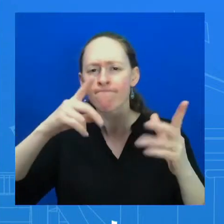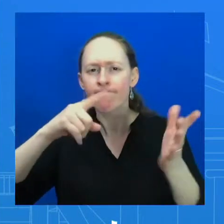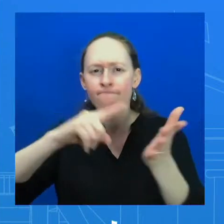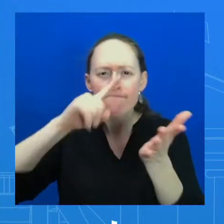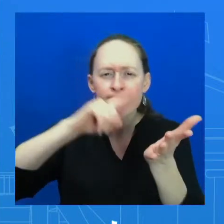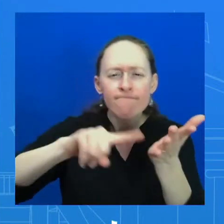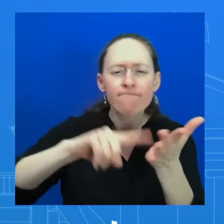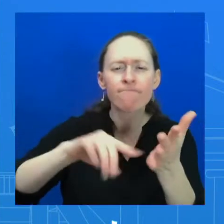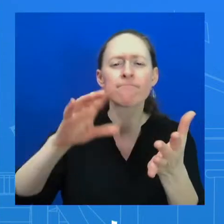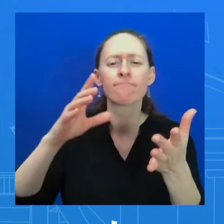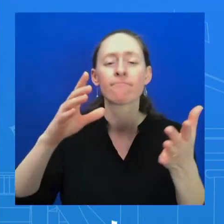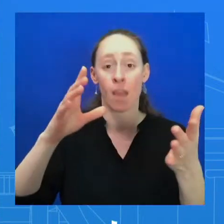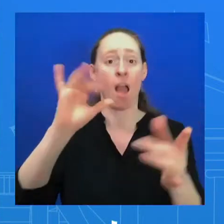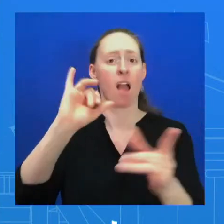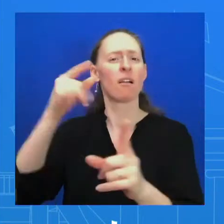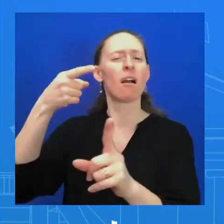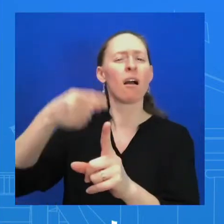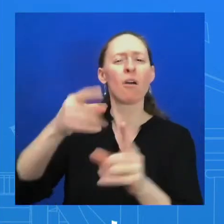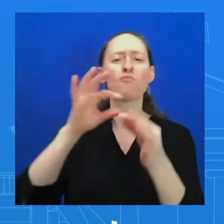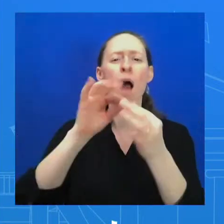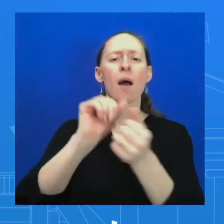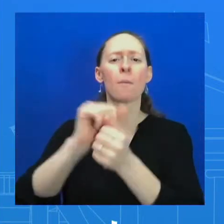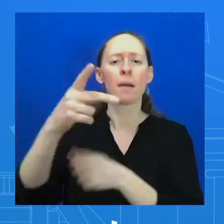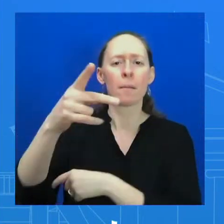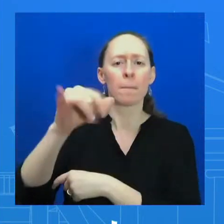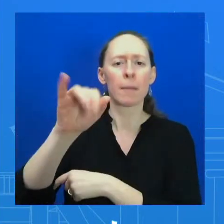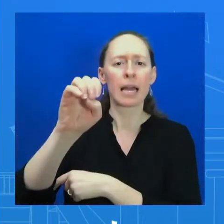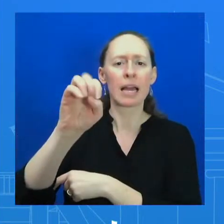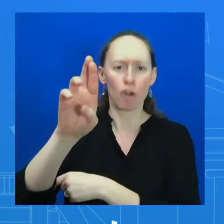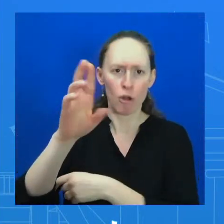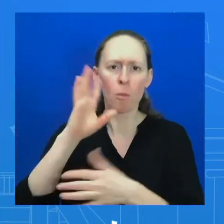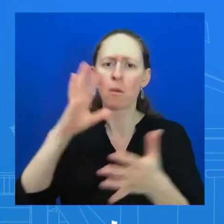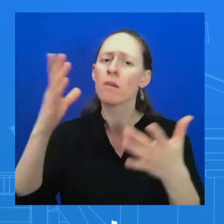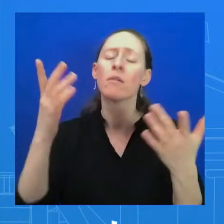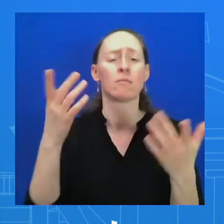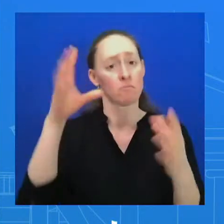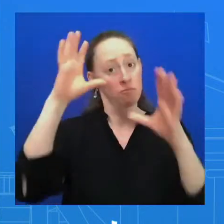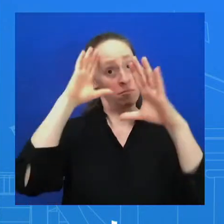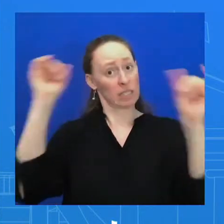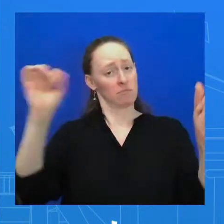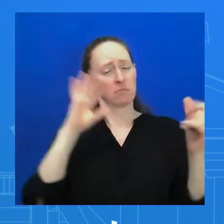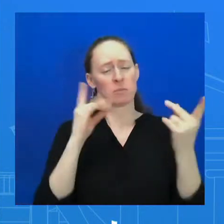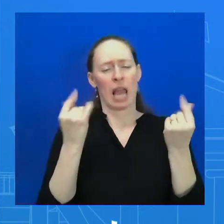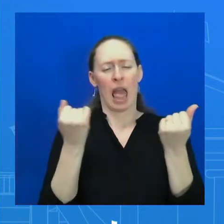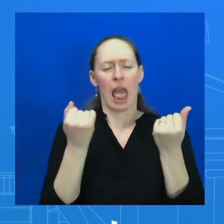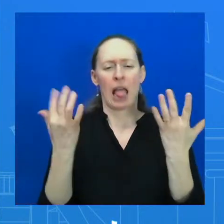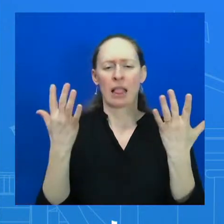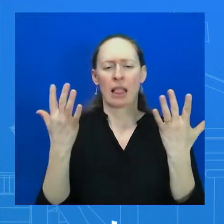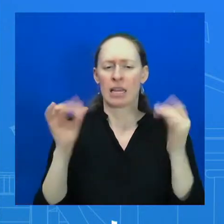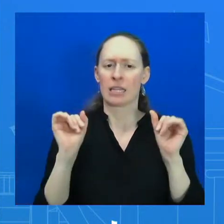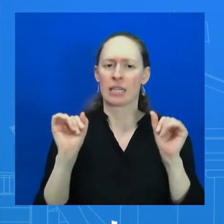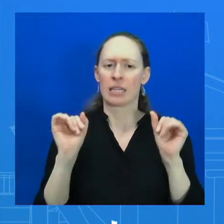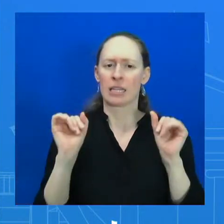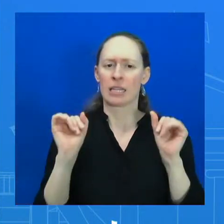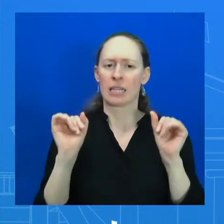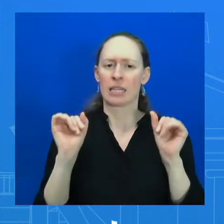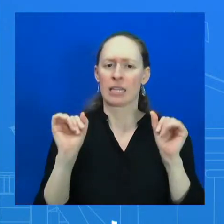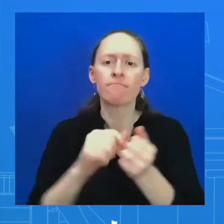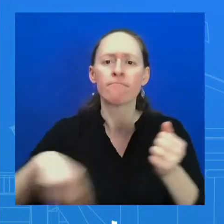he's going to do everything that he can to get that important humanitarian aid into -- into Gaza, in to -- to the people --